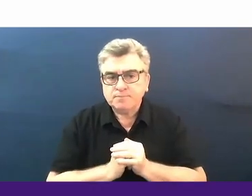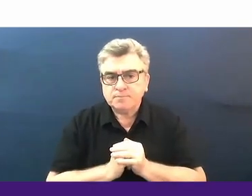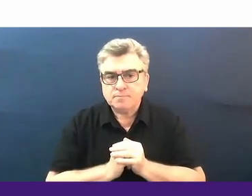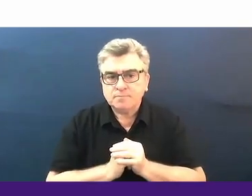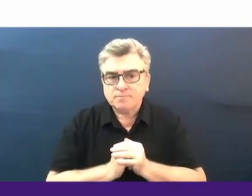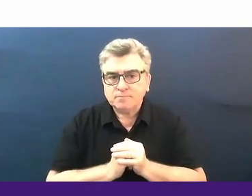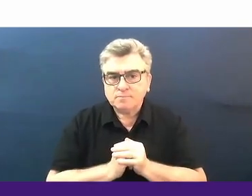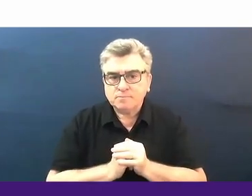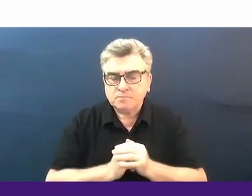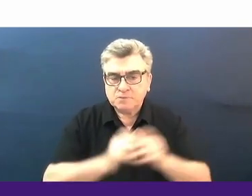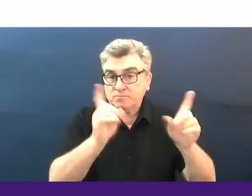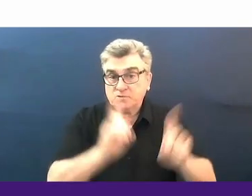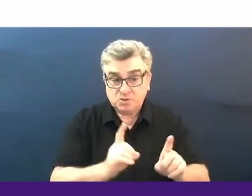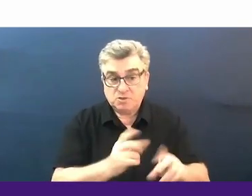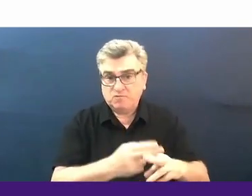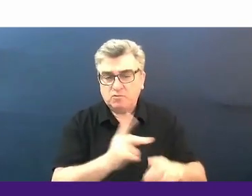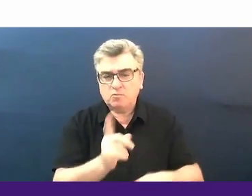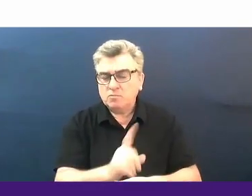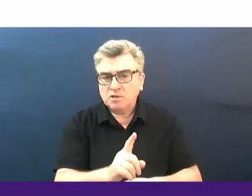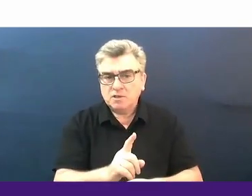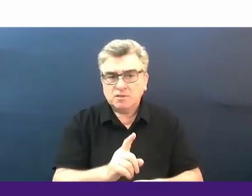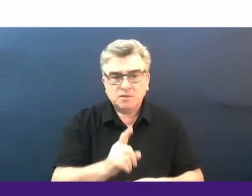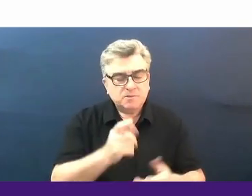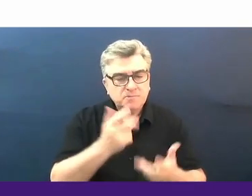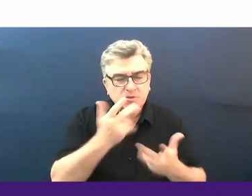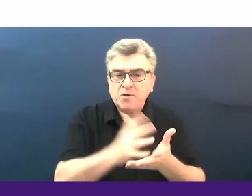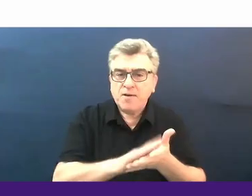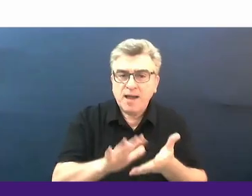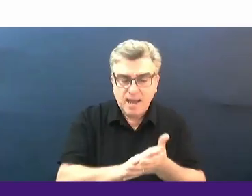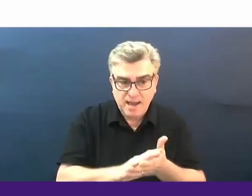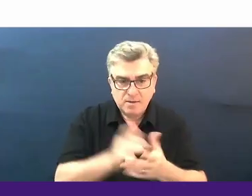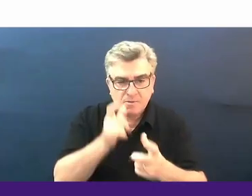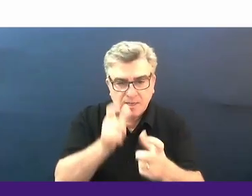was really designed to be a tailored model of care, which was addressing the very large gap